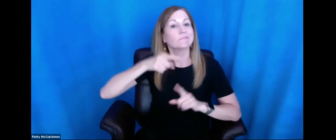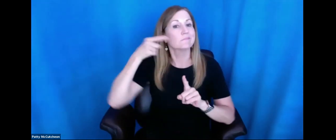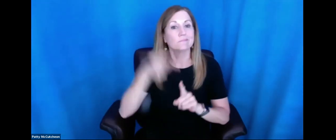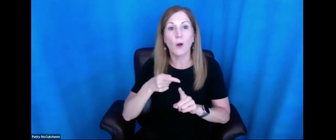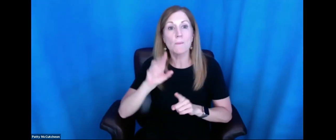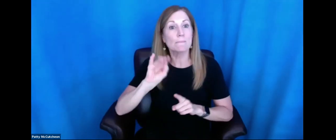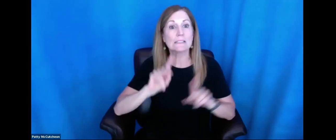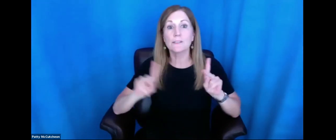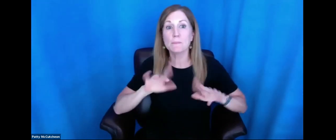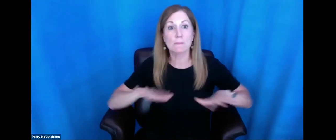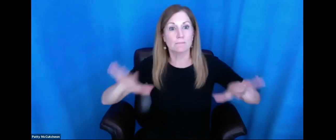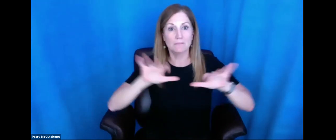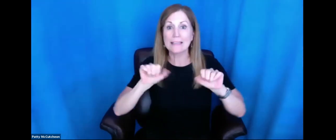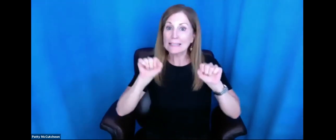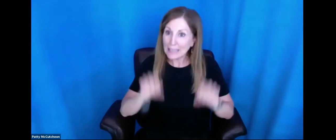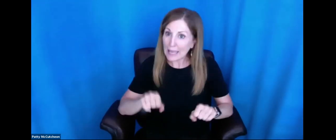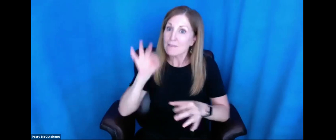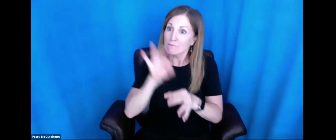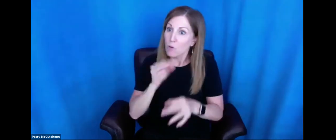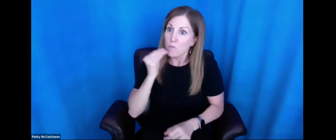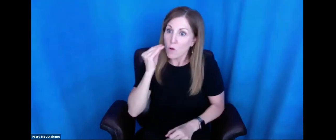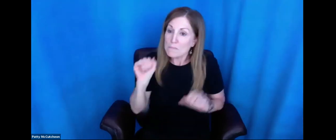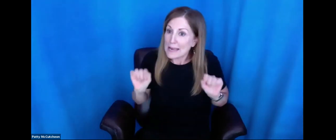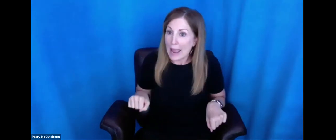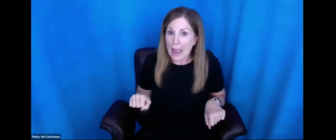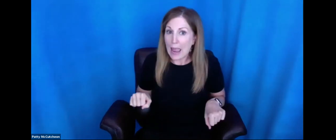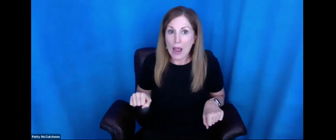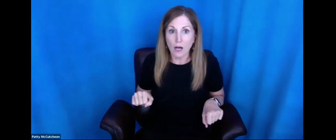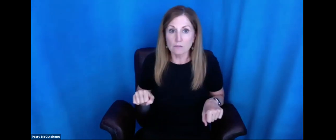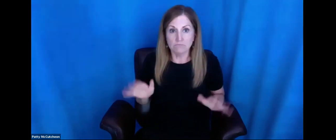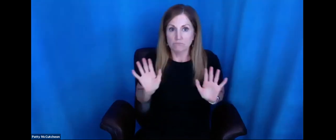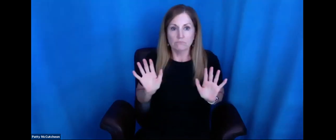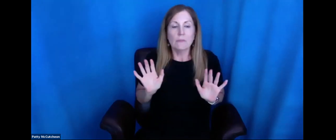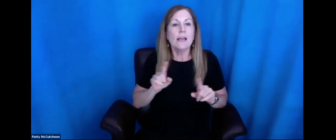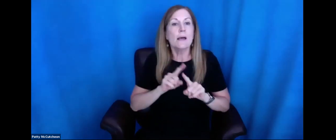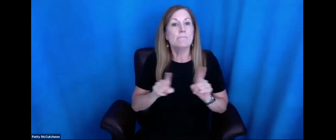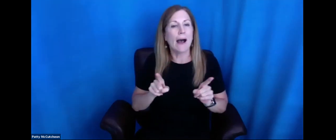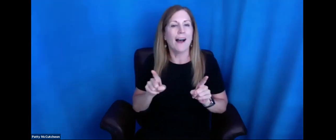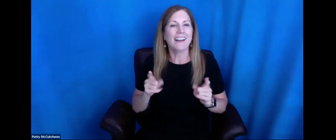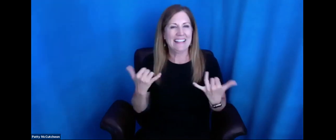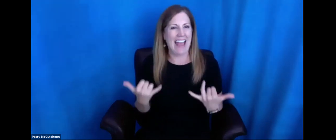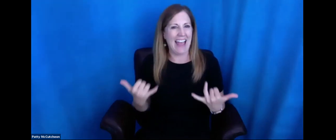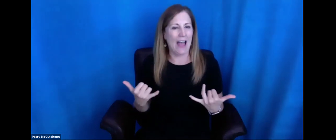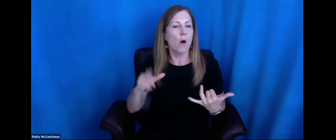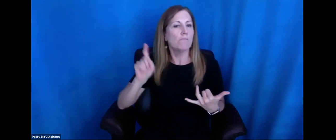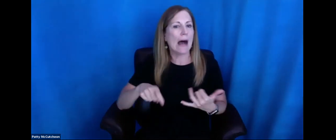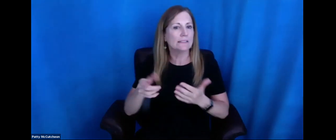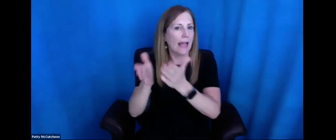opportunity to vote from home. Completely. But they have to ask. Unlike what we originally suggested where it comes